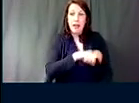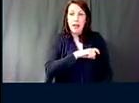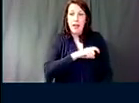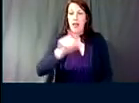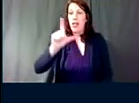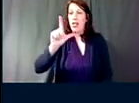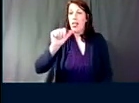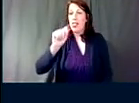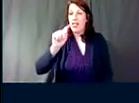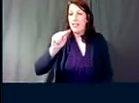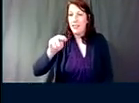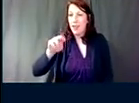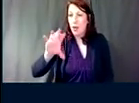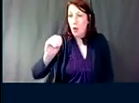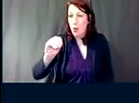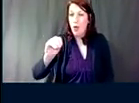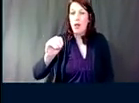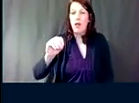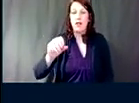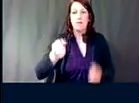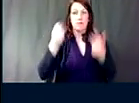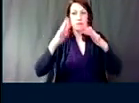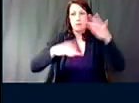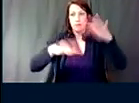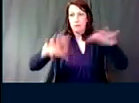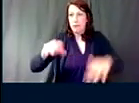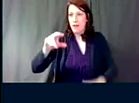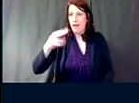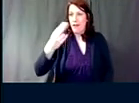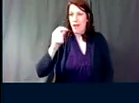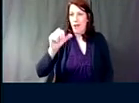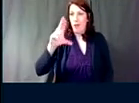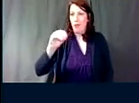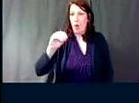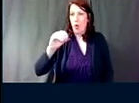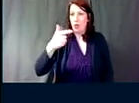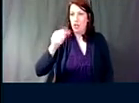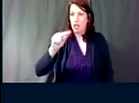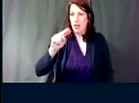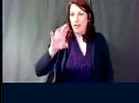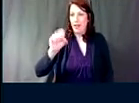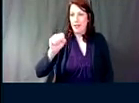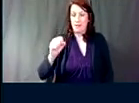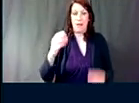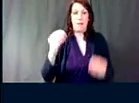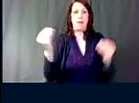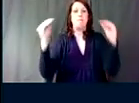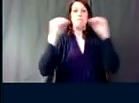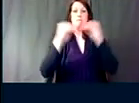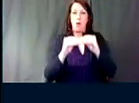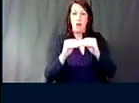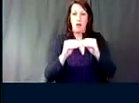ALIZED, SHAPE IDENTITY OVER TIME. LATINO ARE EXTREMELY HETEROGENEOUS, MAYBE MORE,